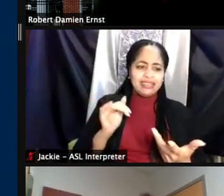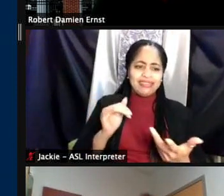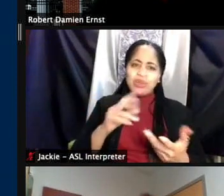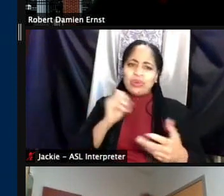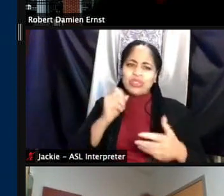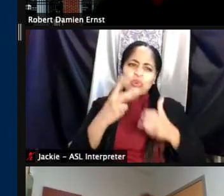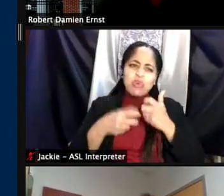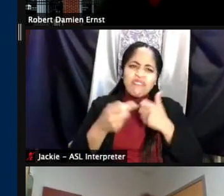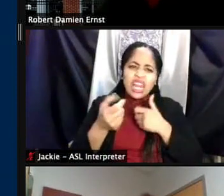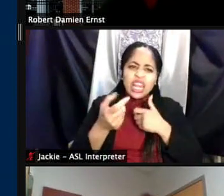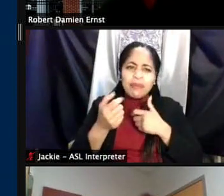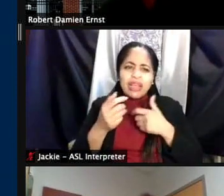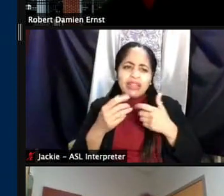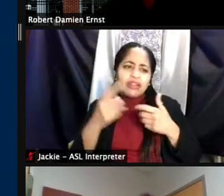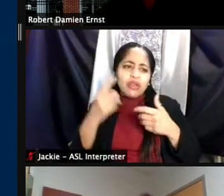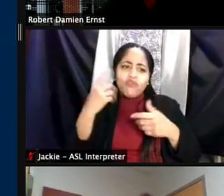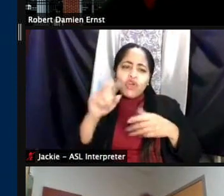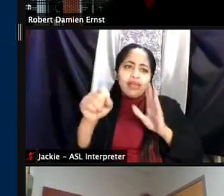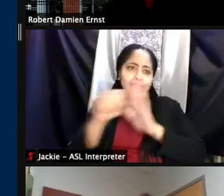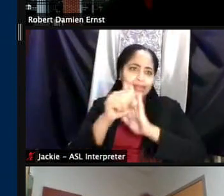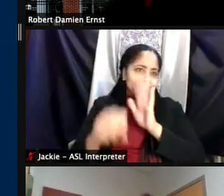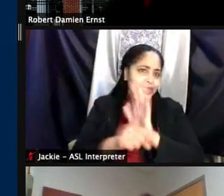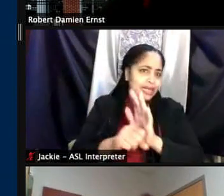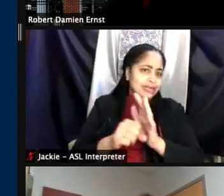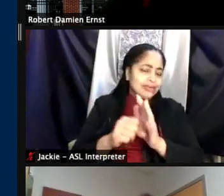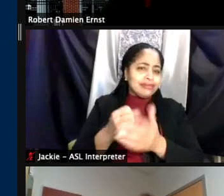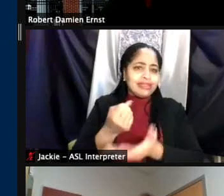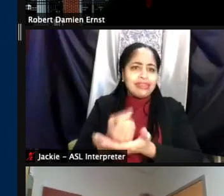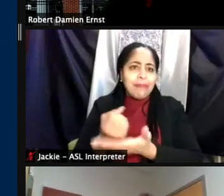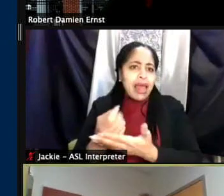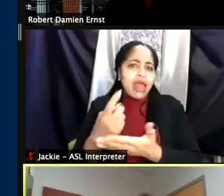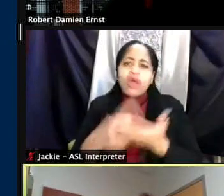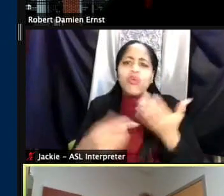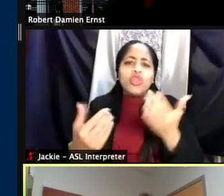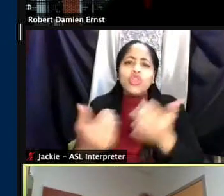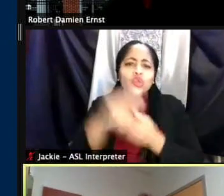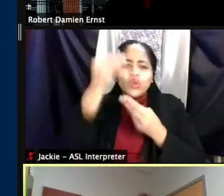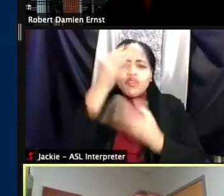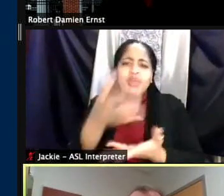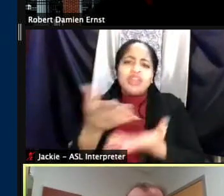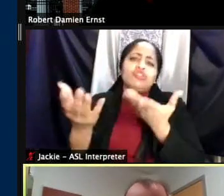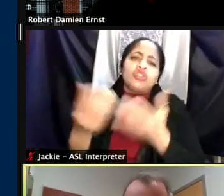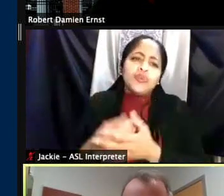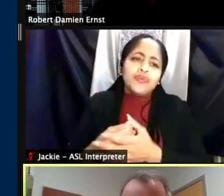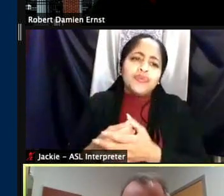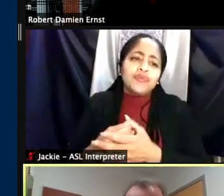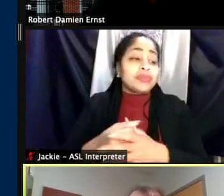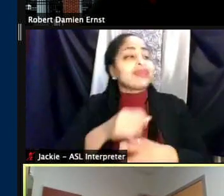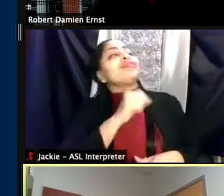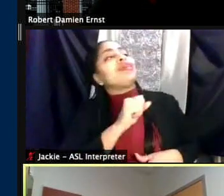in terms of the state supply. What's the latest? Yeah, yes, let's talk about that.